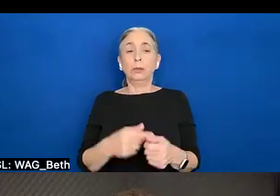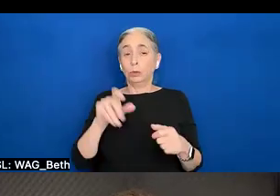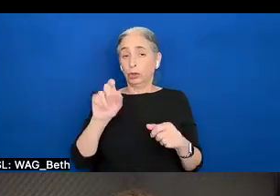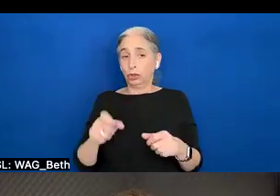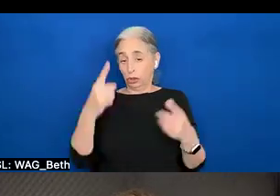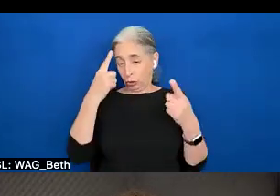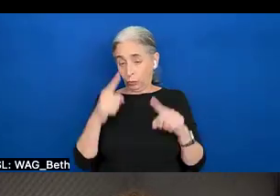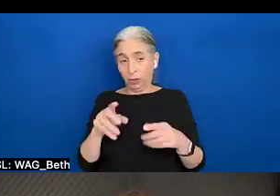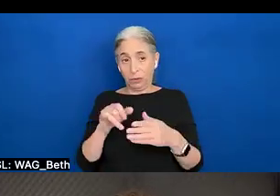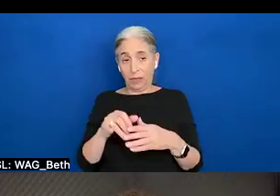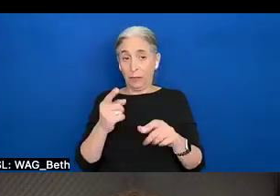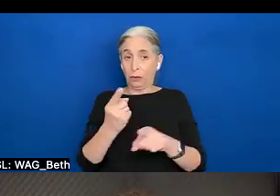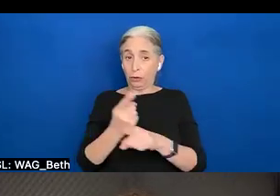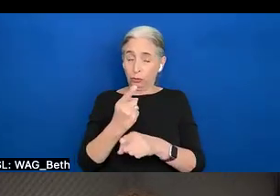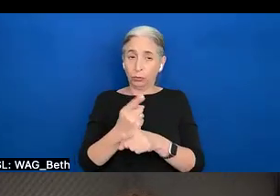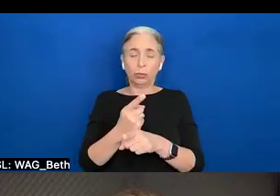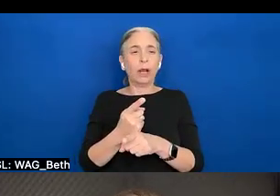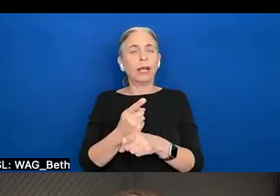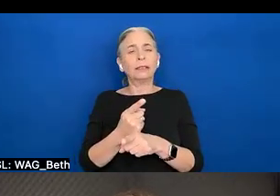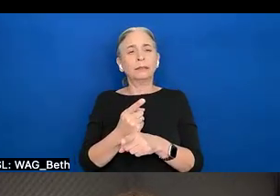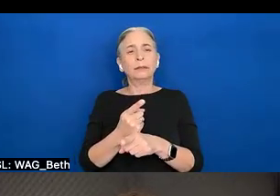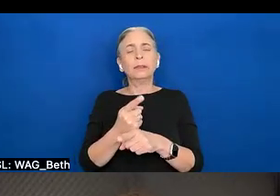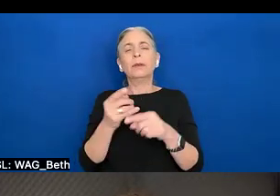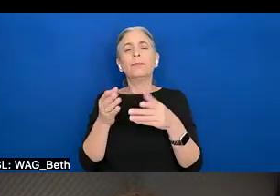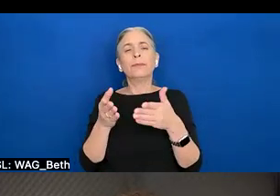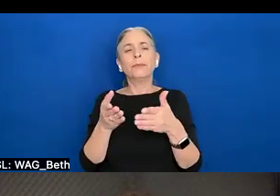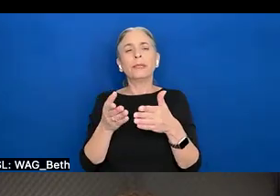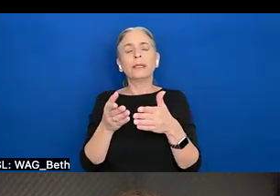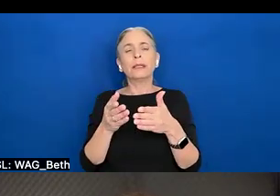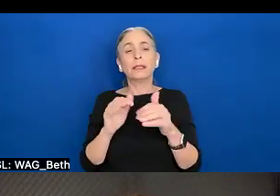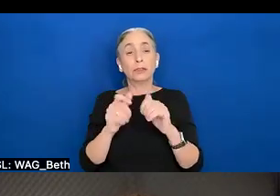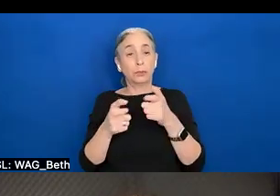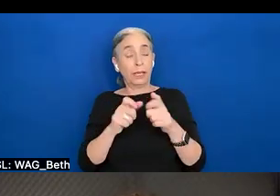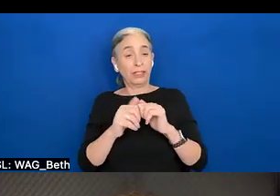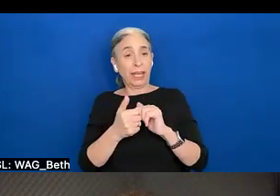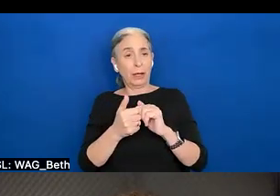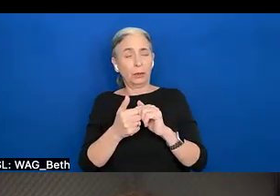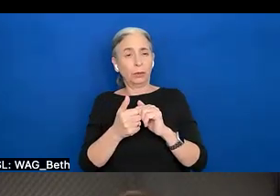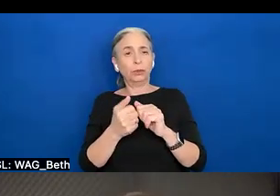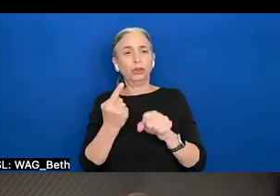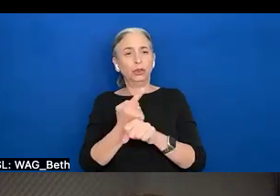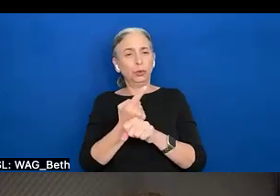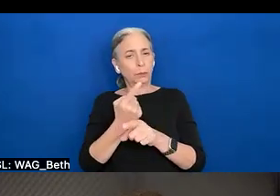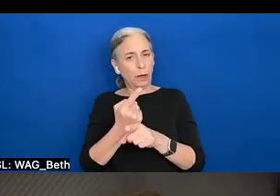And the correct way to manage it is to use the proper glyph.